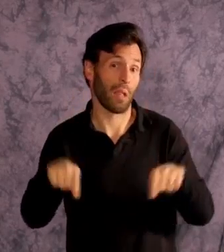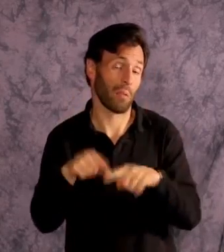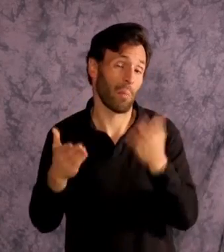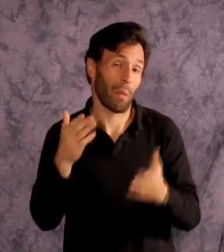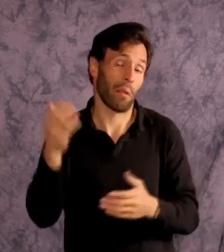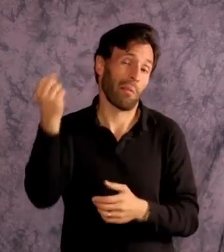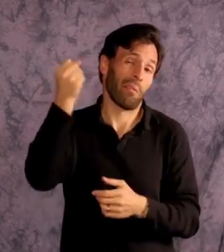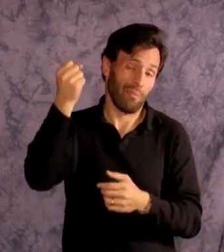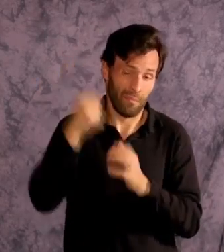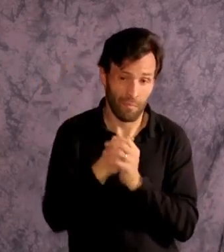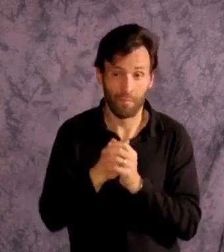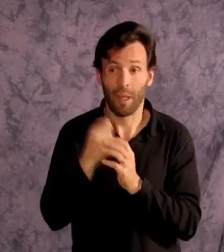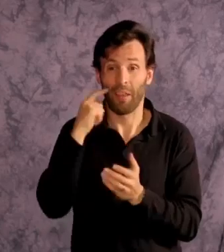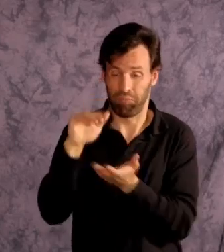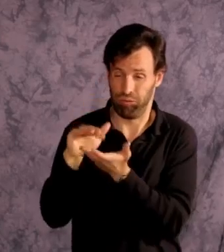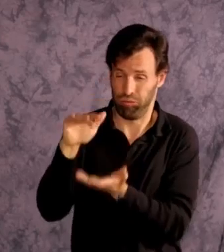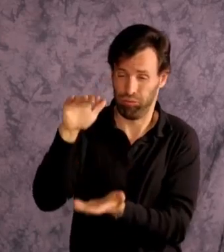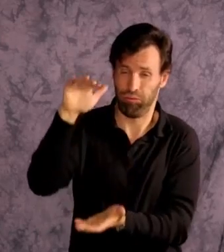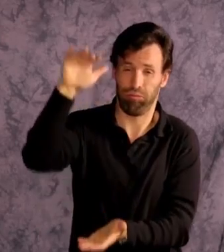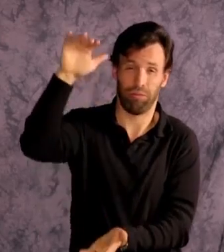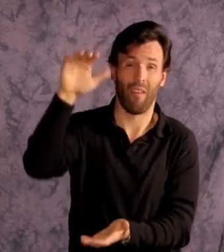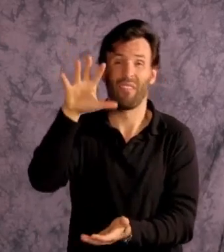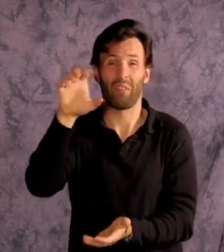if the amendment passes.